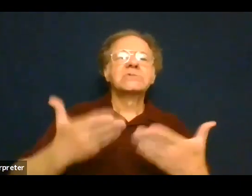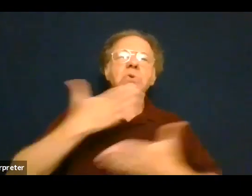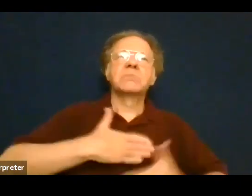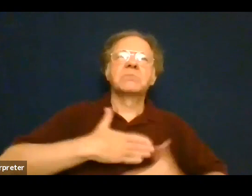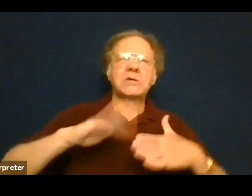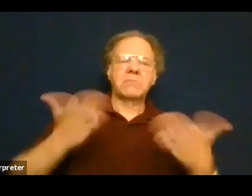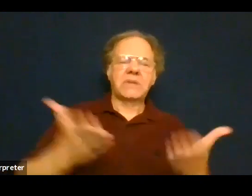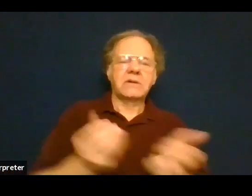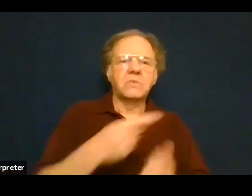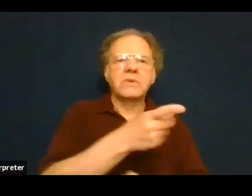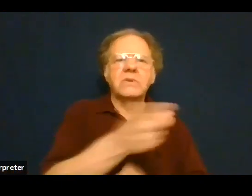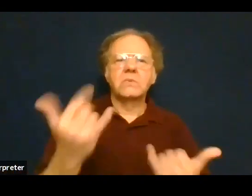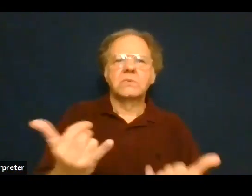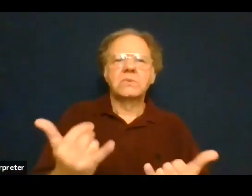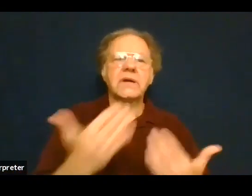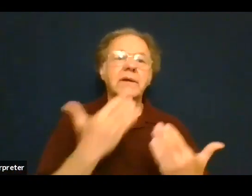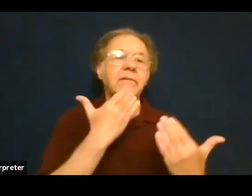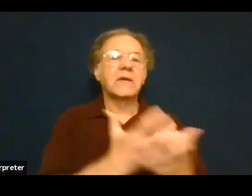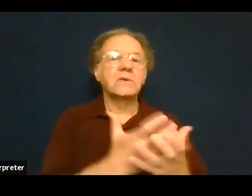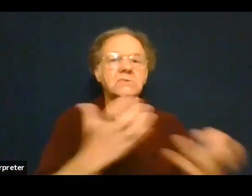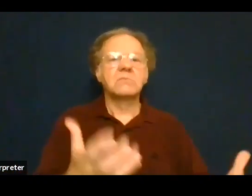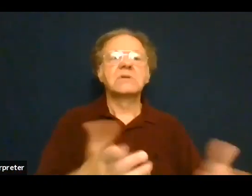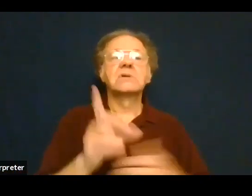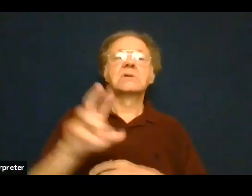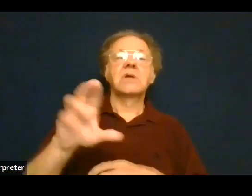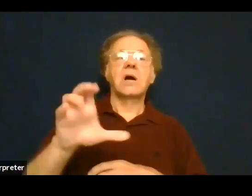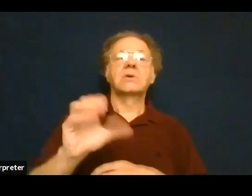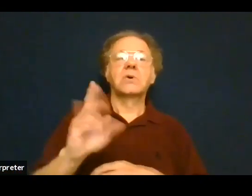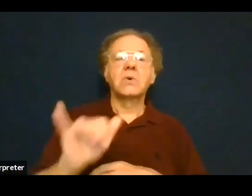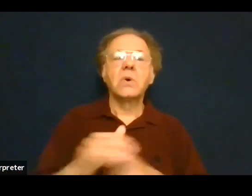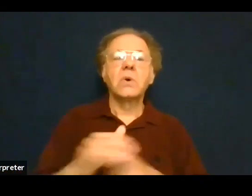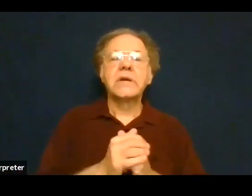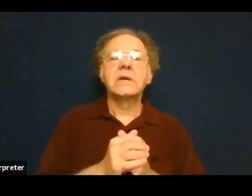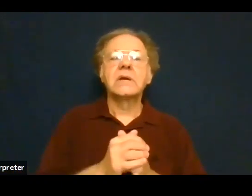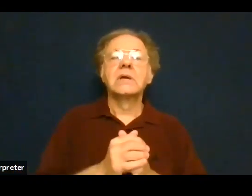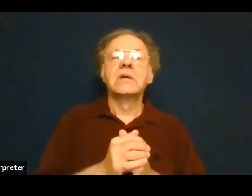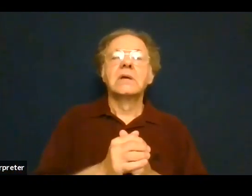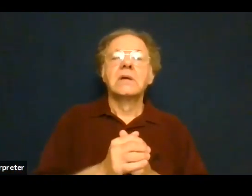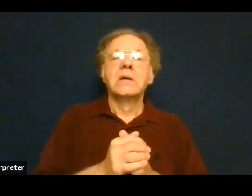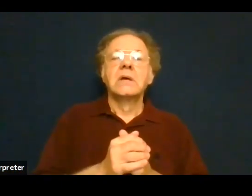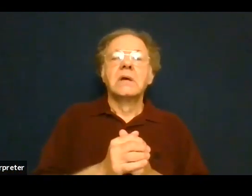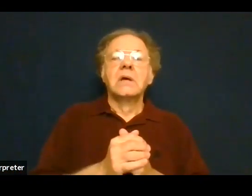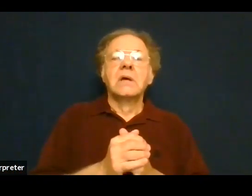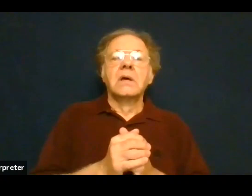Thank you so much. Dr. Corey. I'm David Corey.